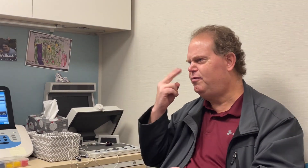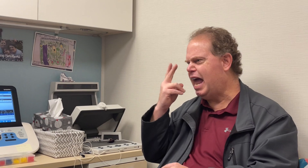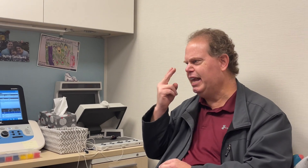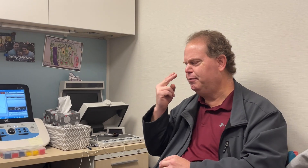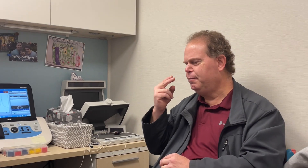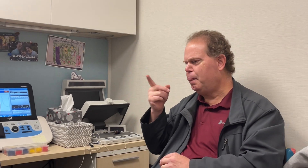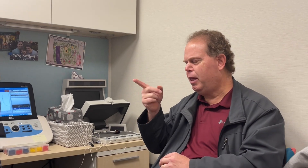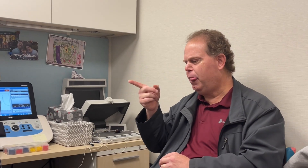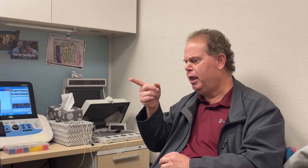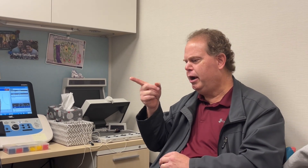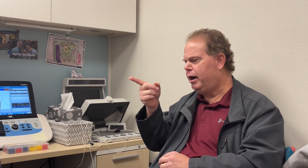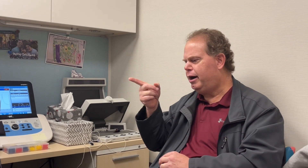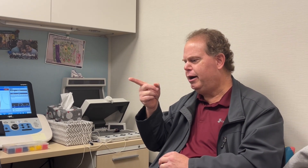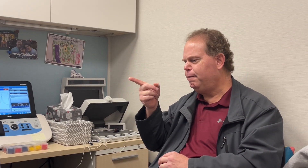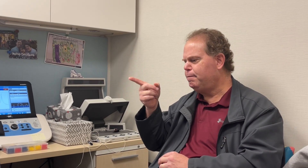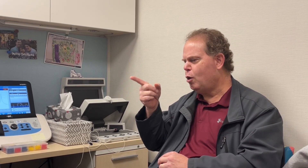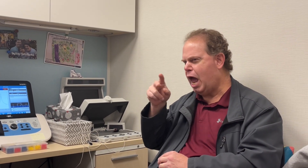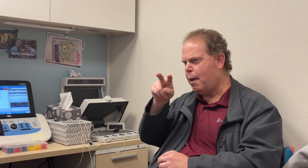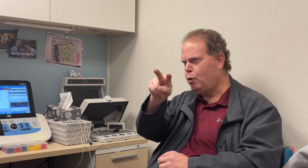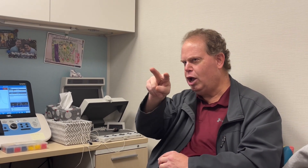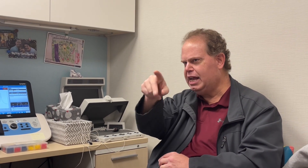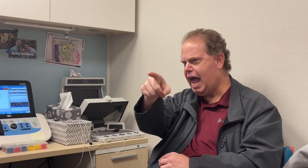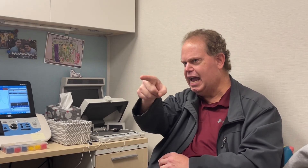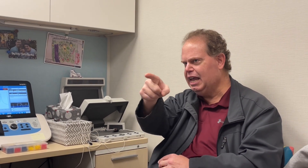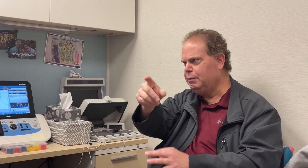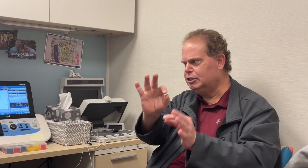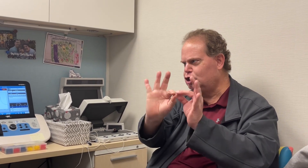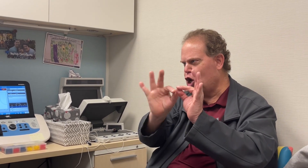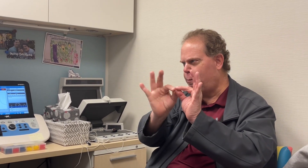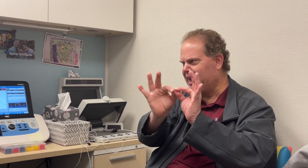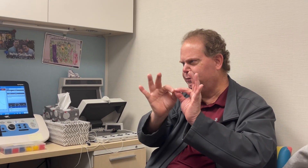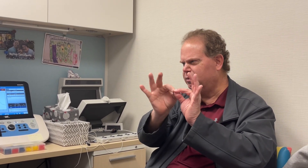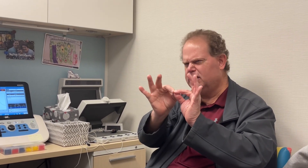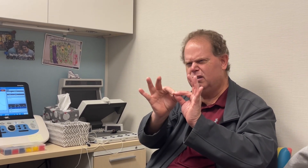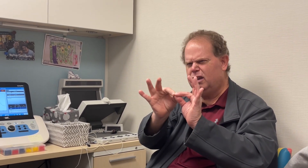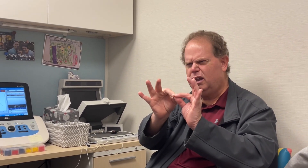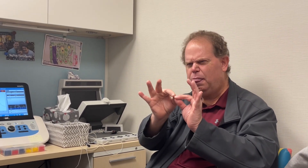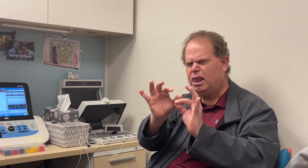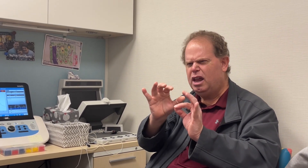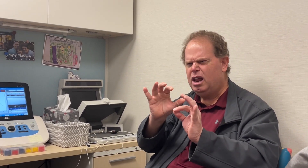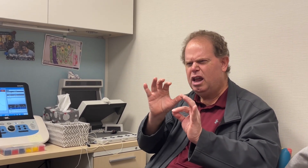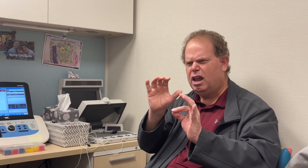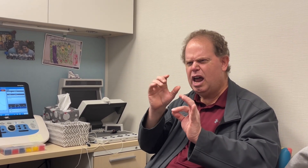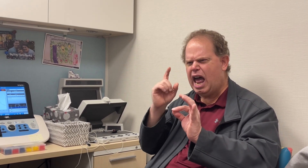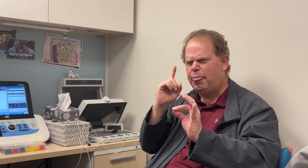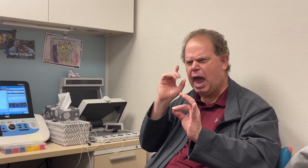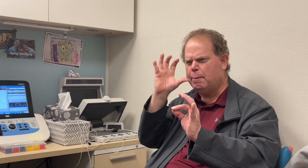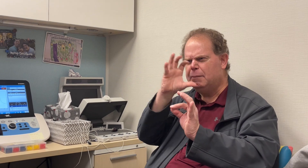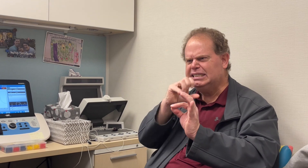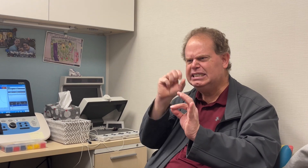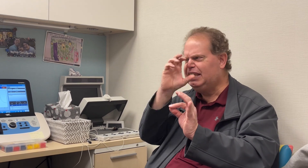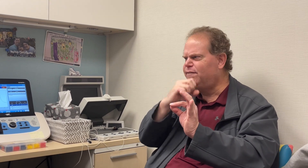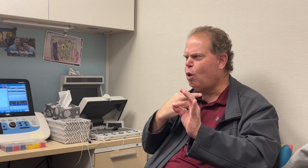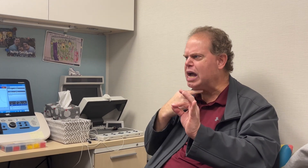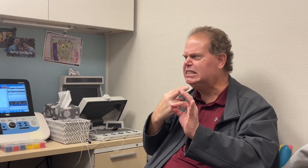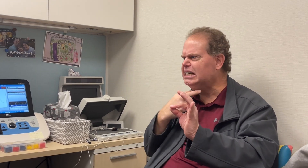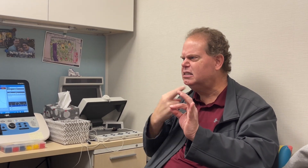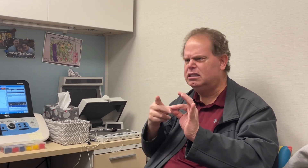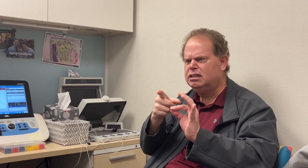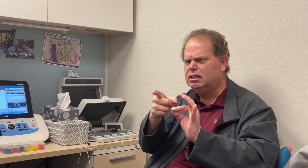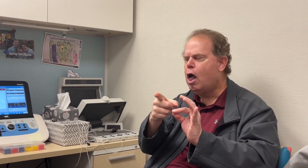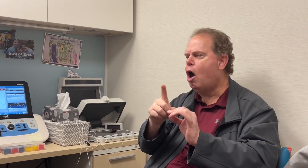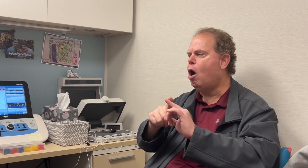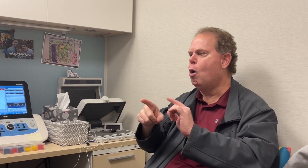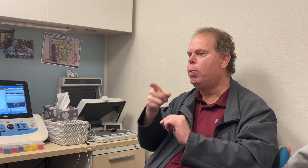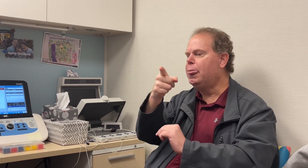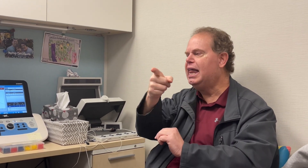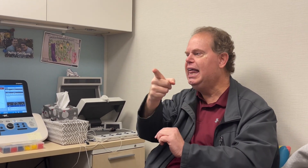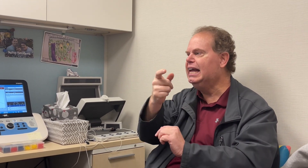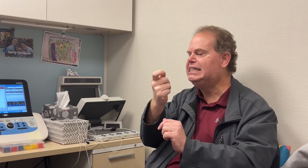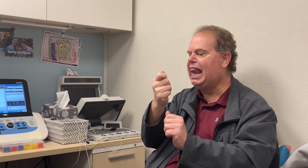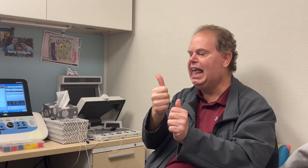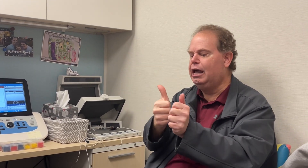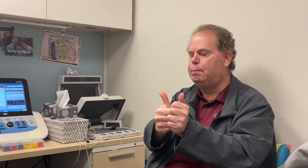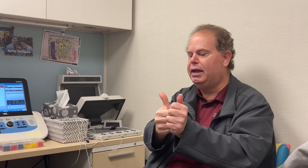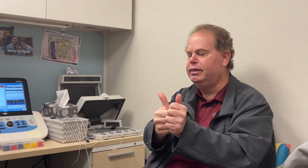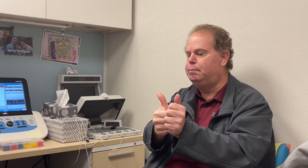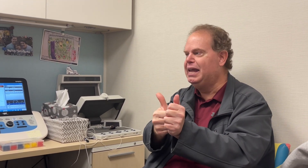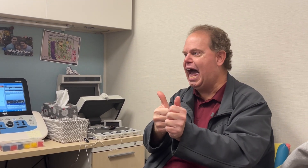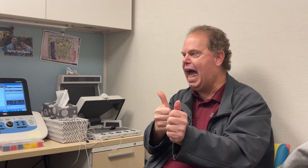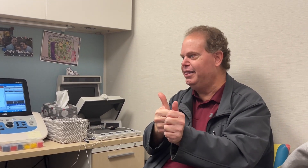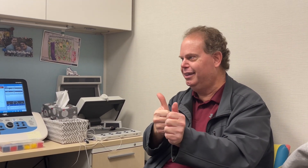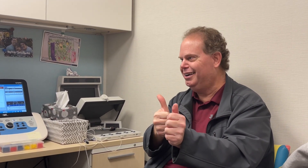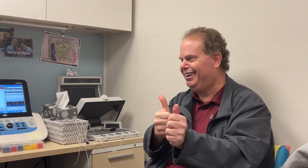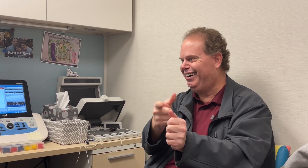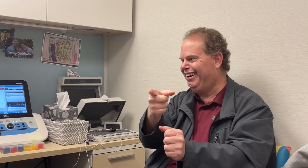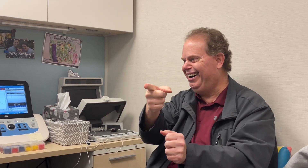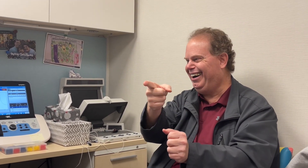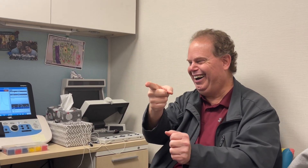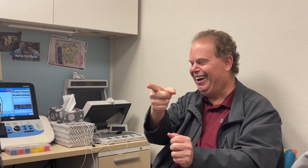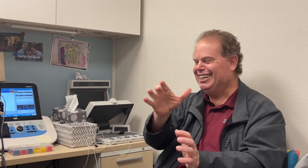five of them I'm looking at him and him I'm voice that oh he little B behind just a little bit yes